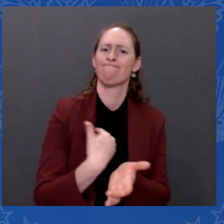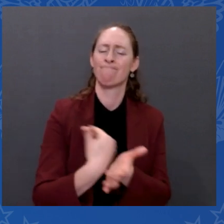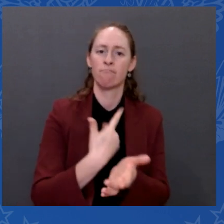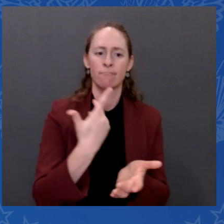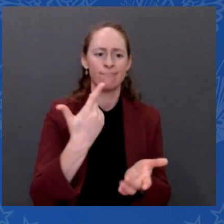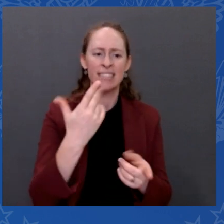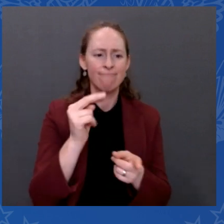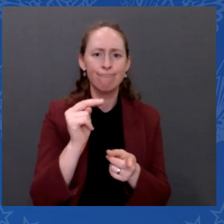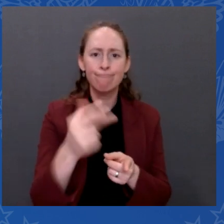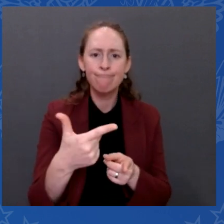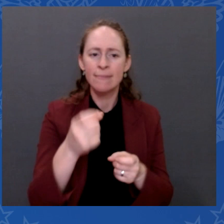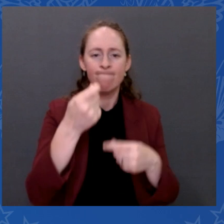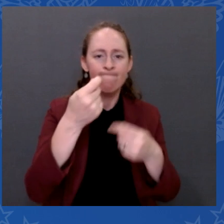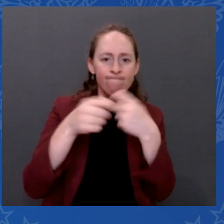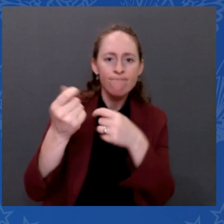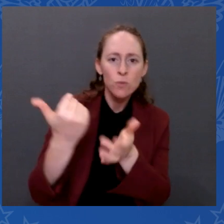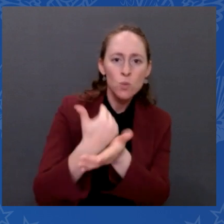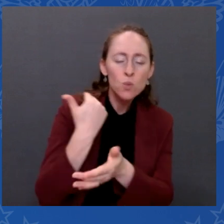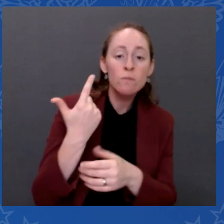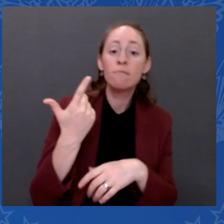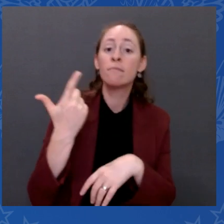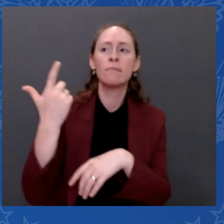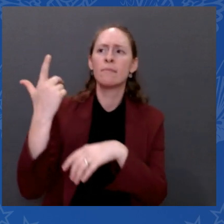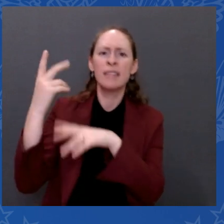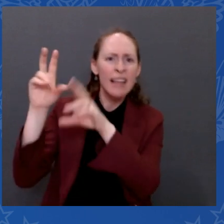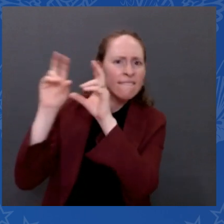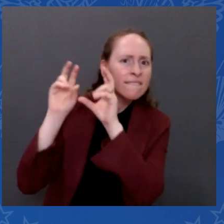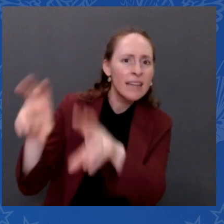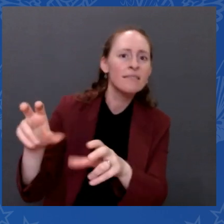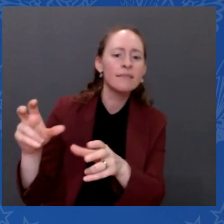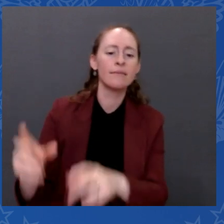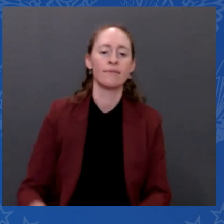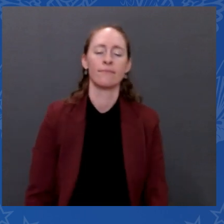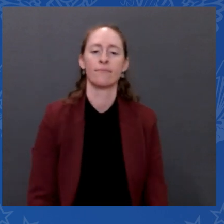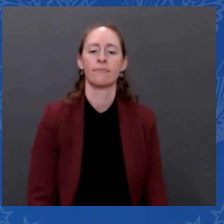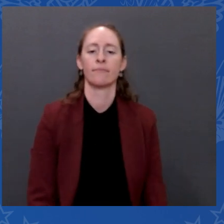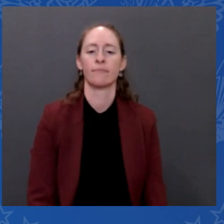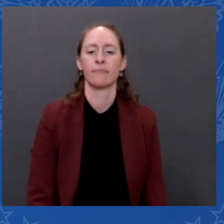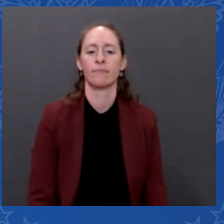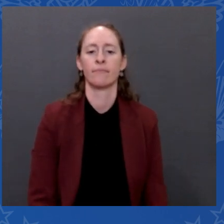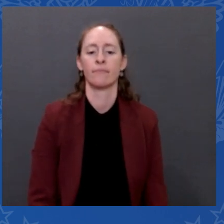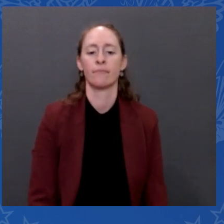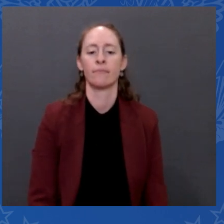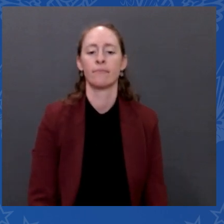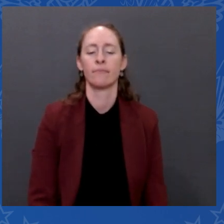so that we can sell those climate-improving technologies to the rest of the world.